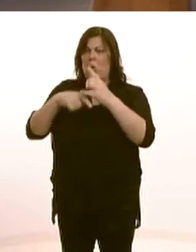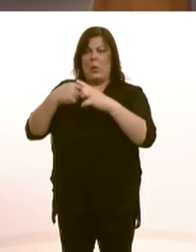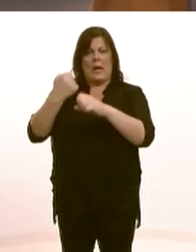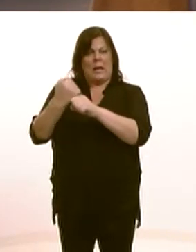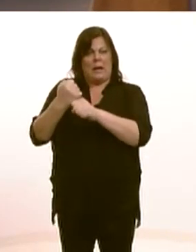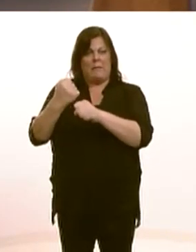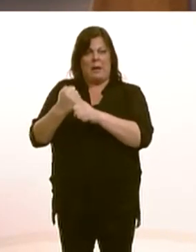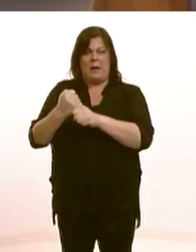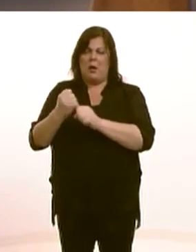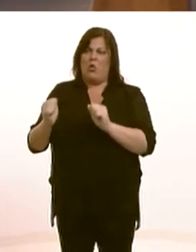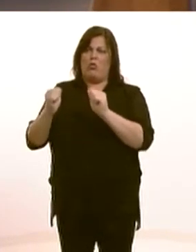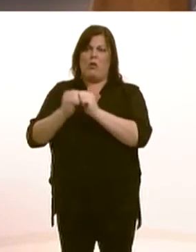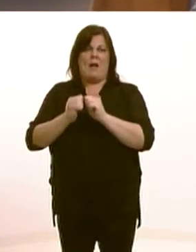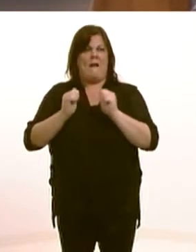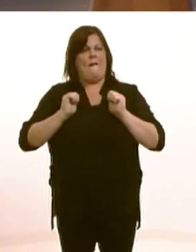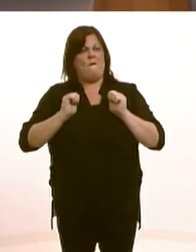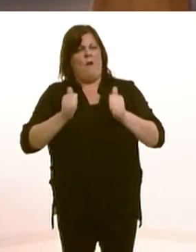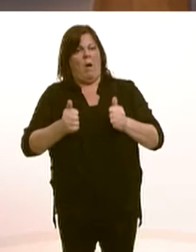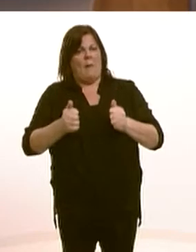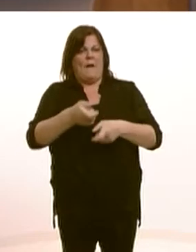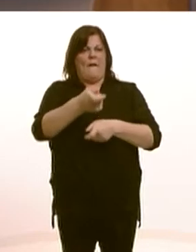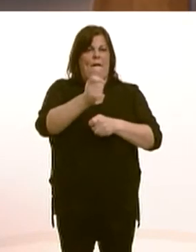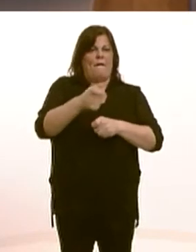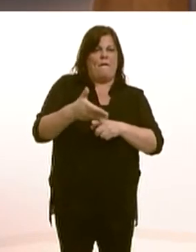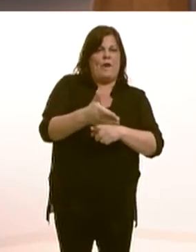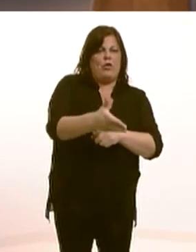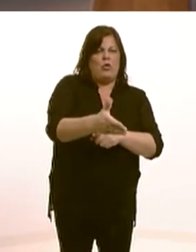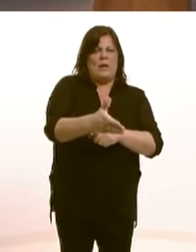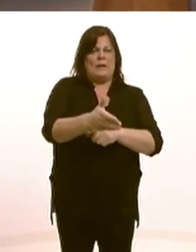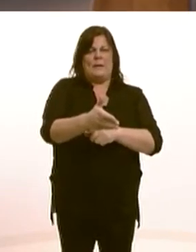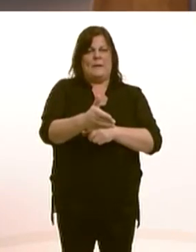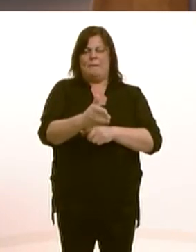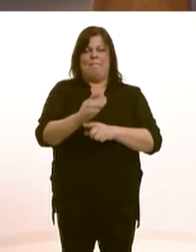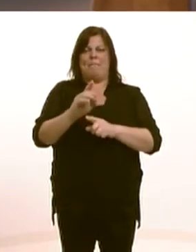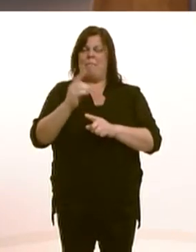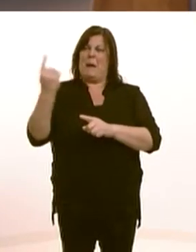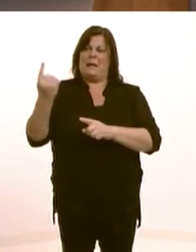such as farming and fisheries policy without input from the devolved Parliaments, because